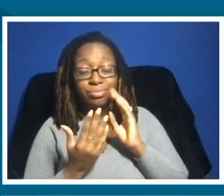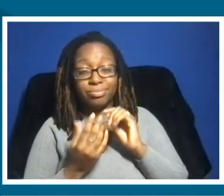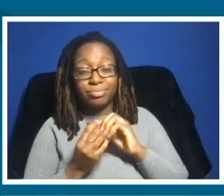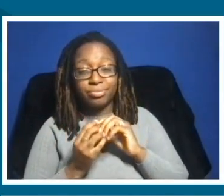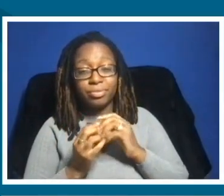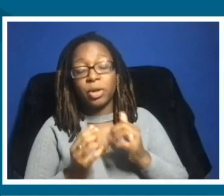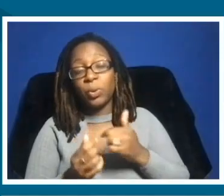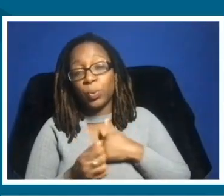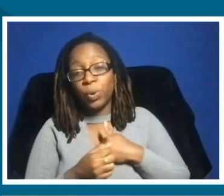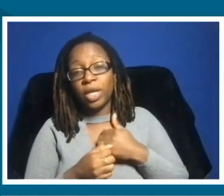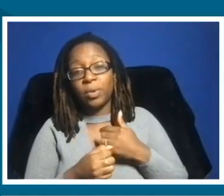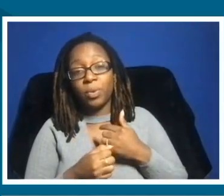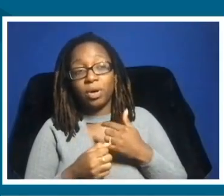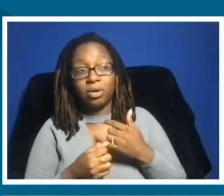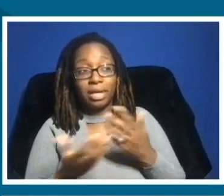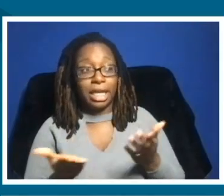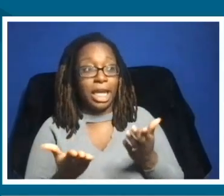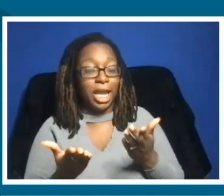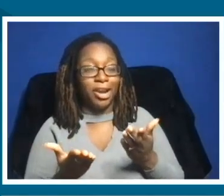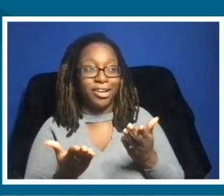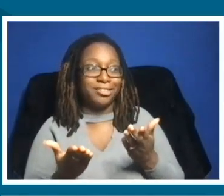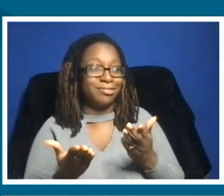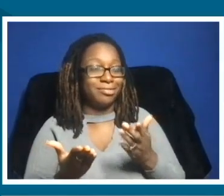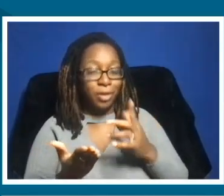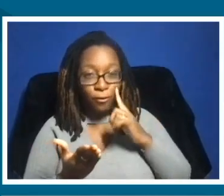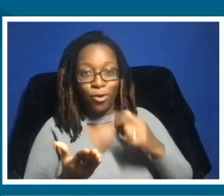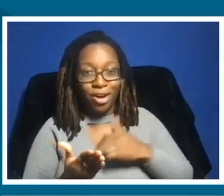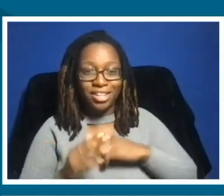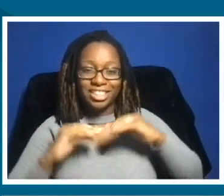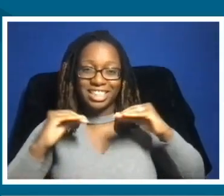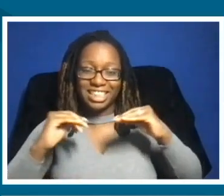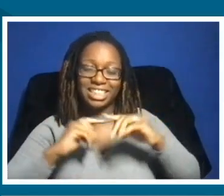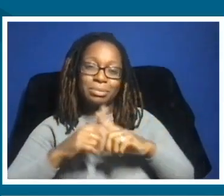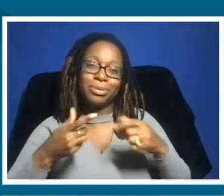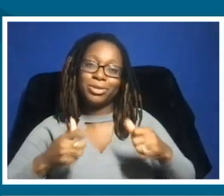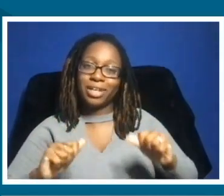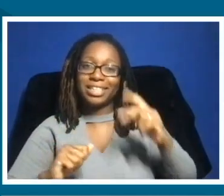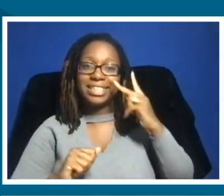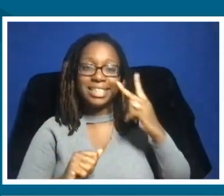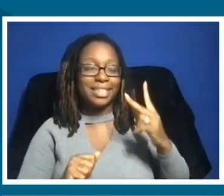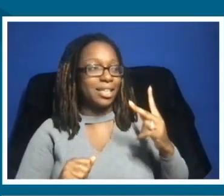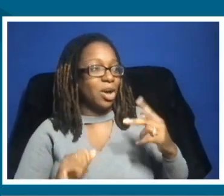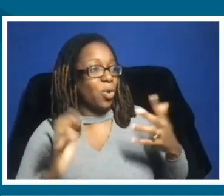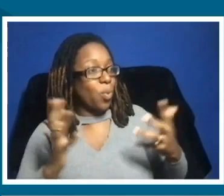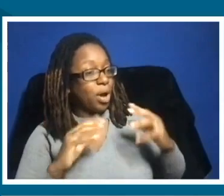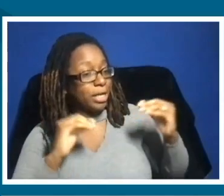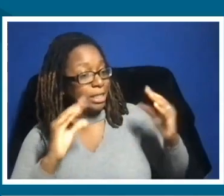to teach was centered around showing what the students had learned